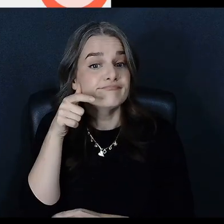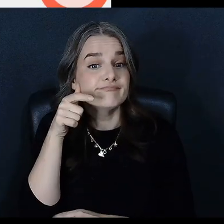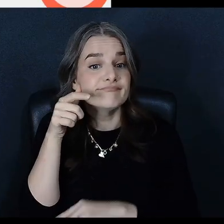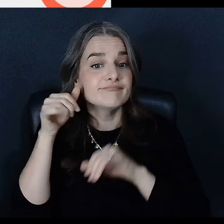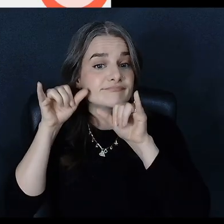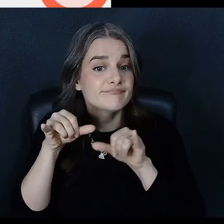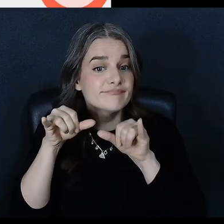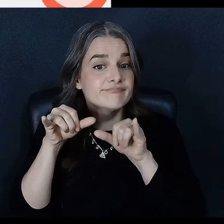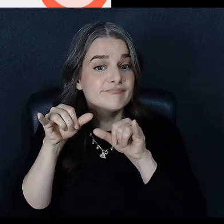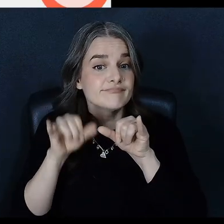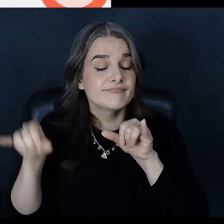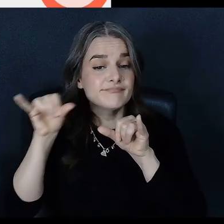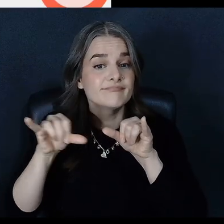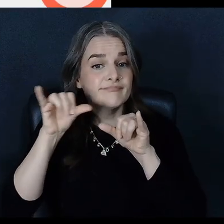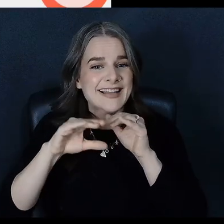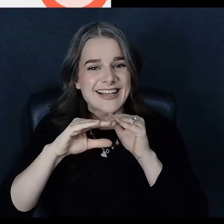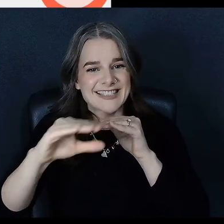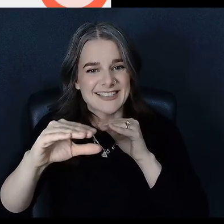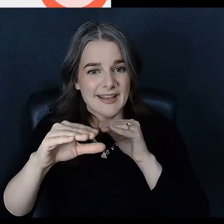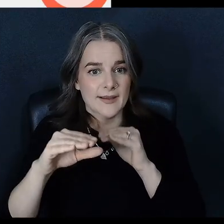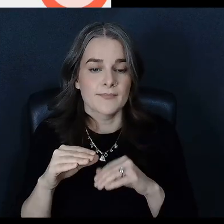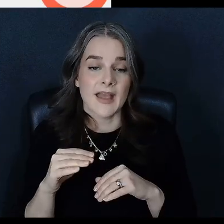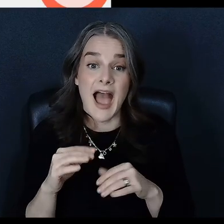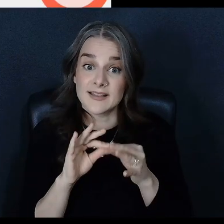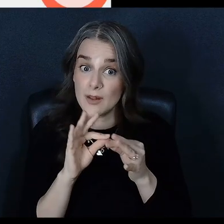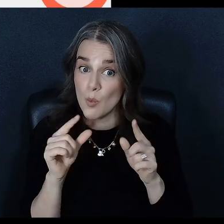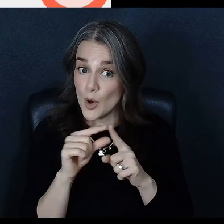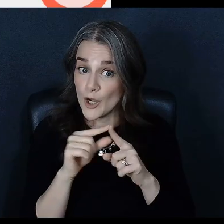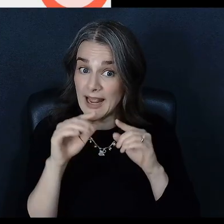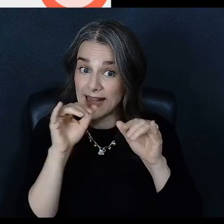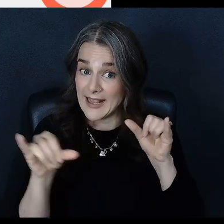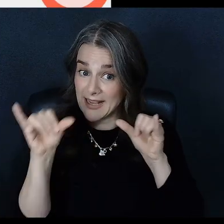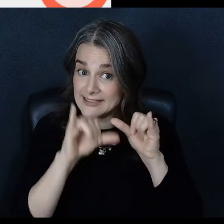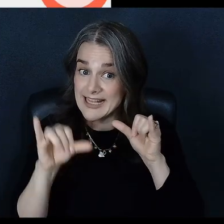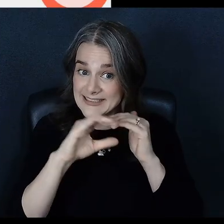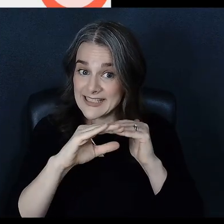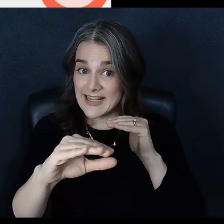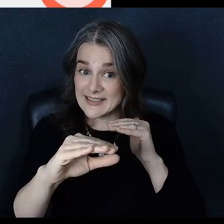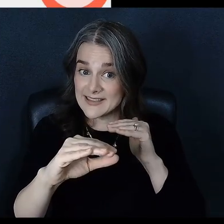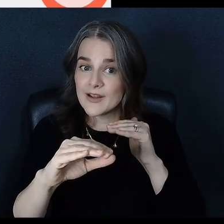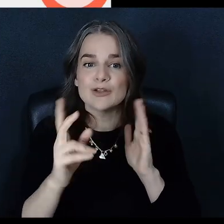Now, I've said that word twice. These systems like consistency. They want to expect to hear a word said